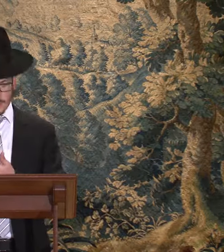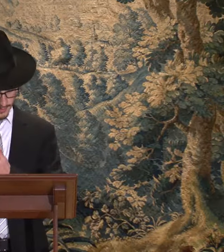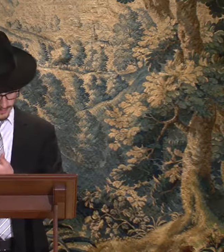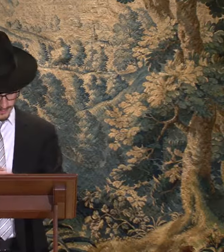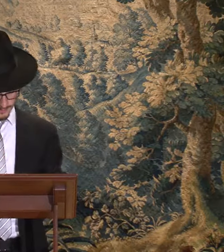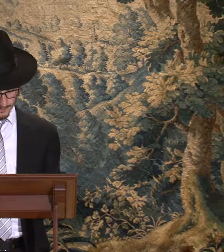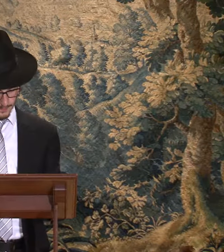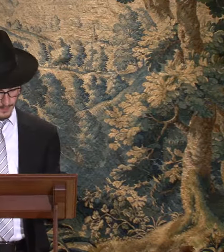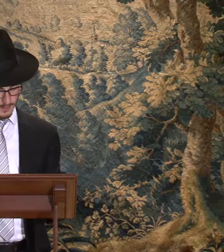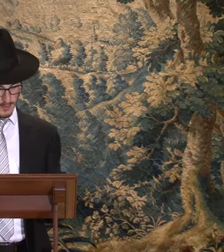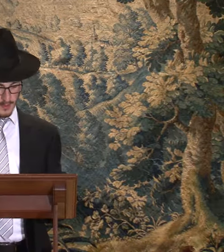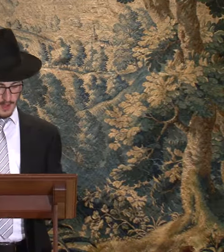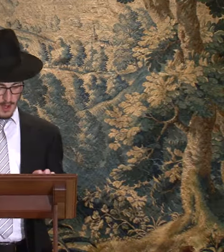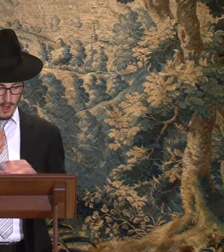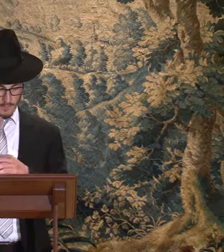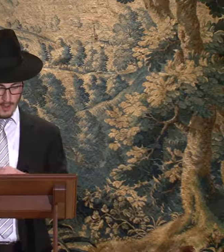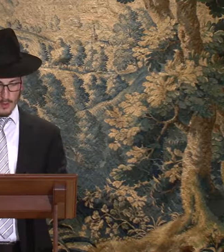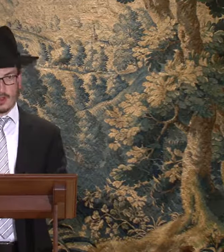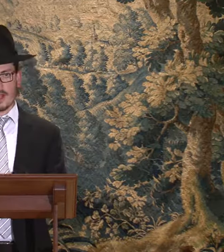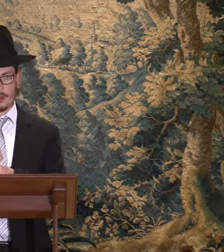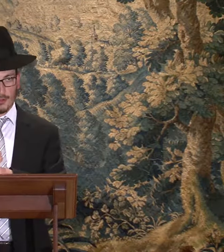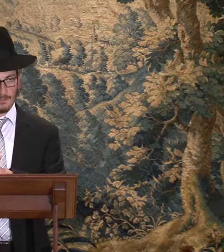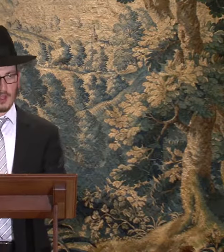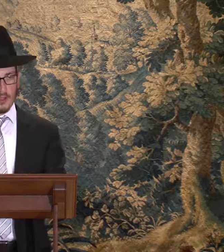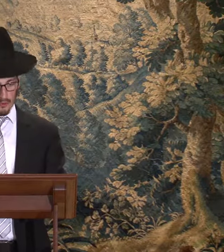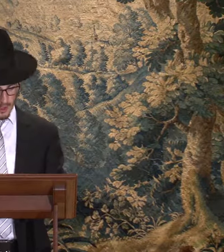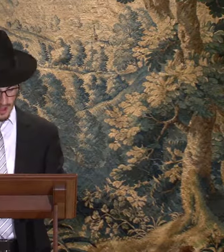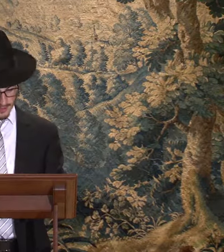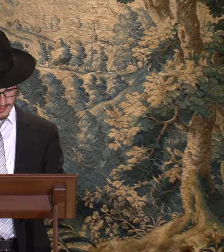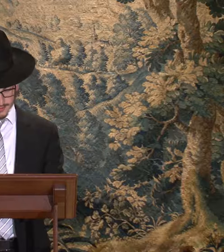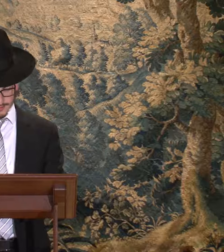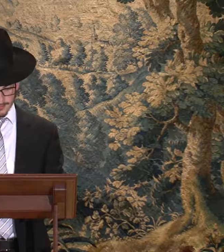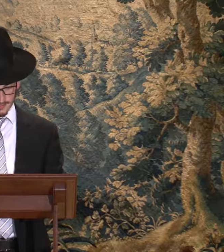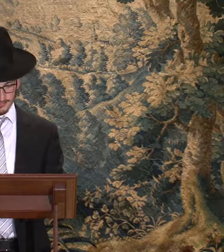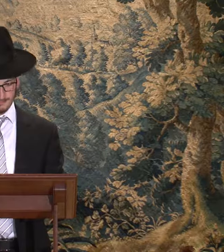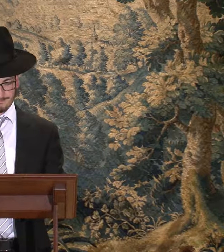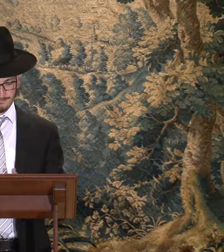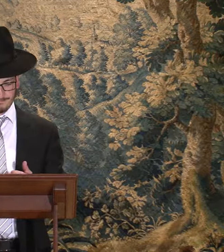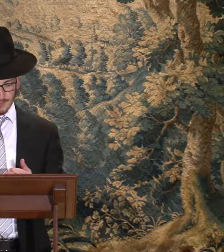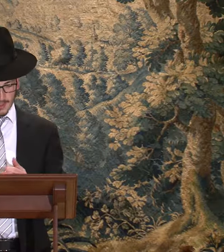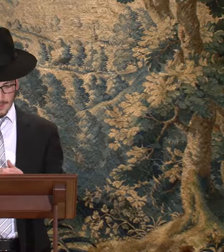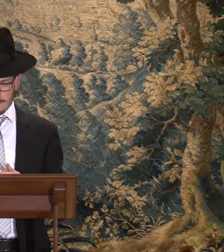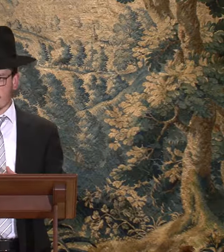another Yeshivas Nefesh Dovid alumnus! After a year I realized I